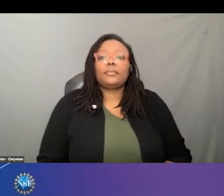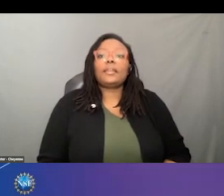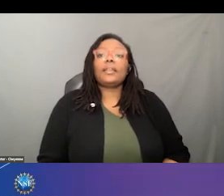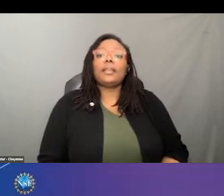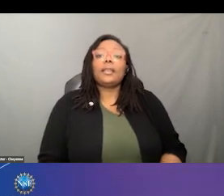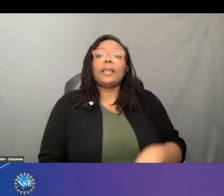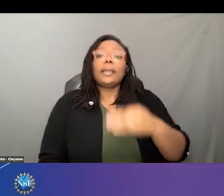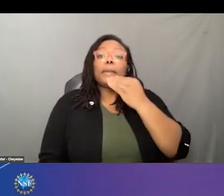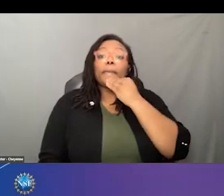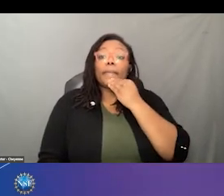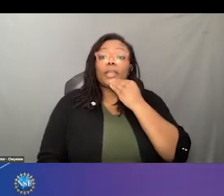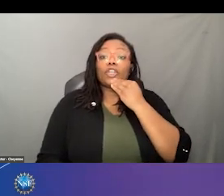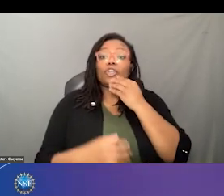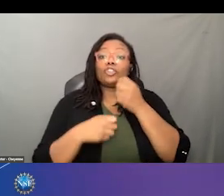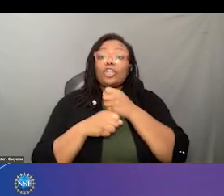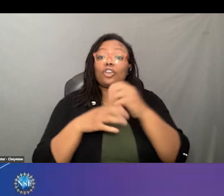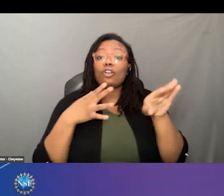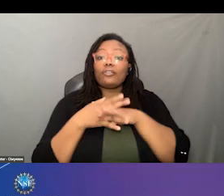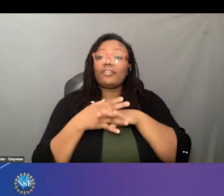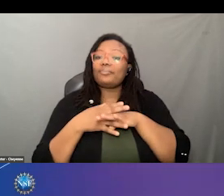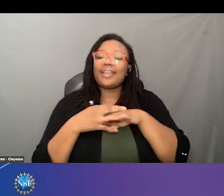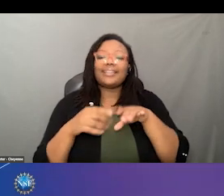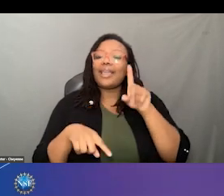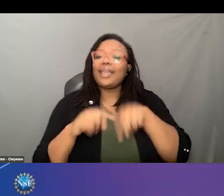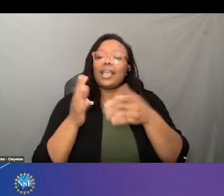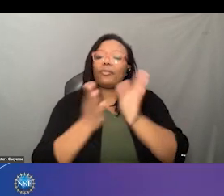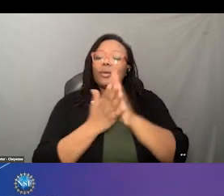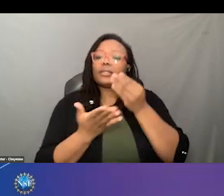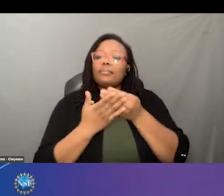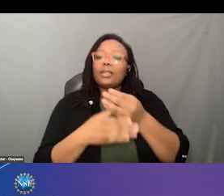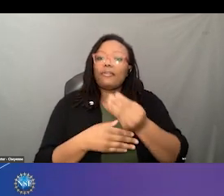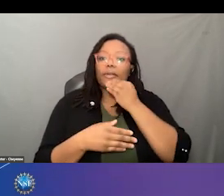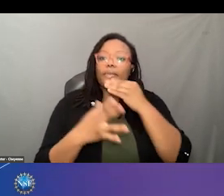Meals and coffee breaks: No funds may be requested for meals or coffee breaks